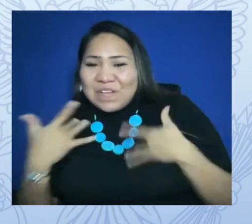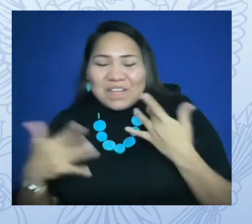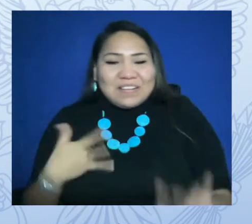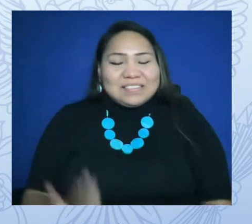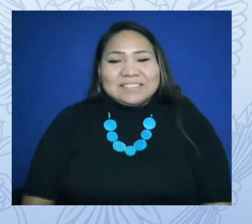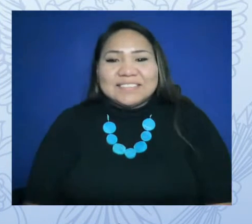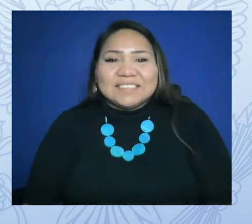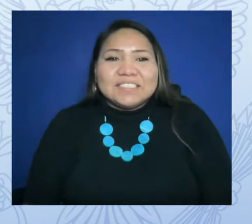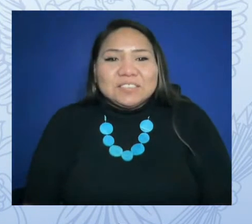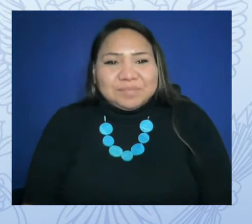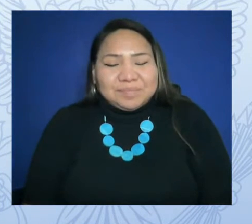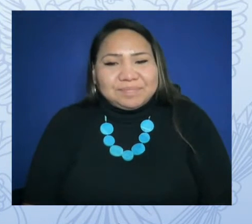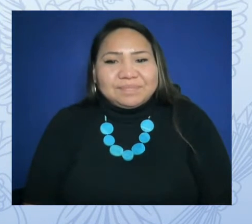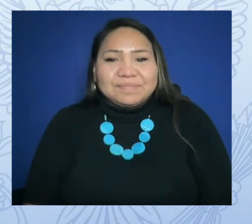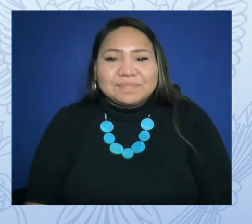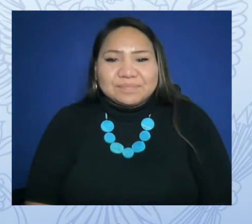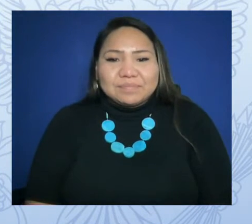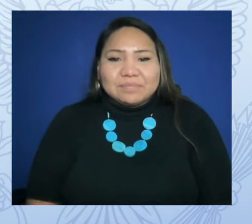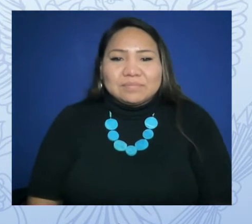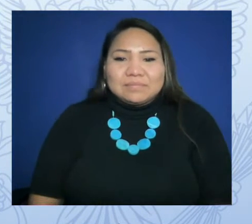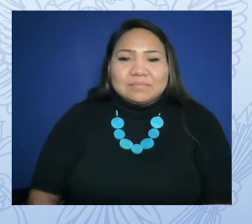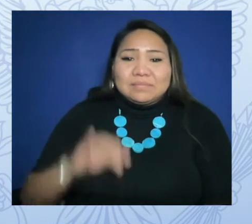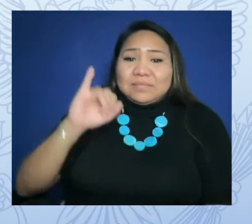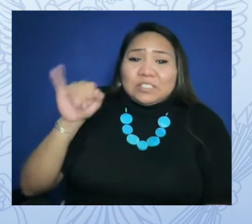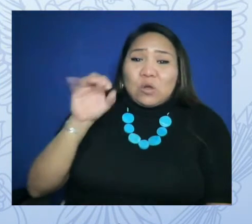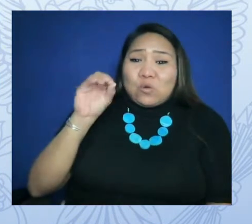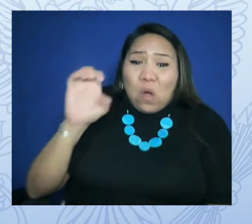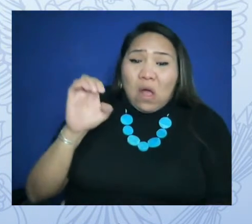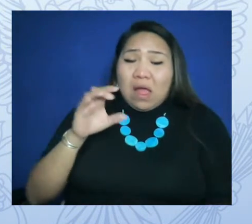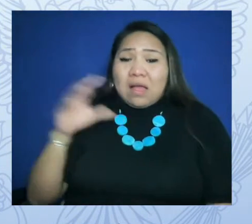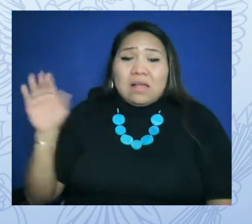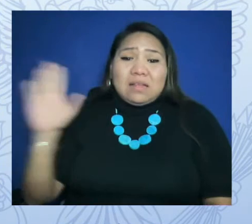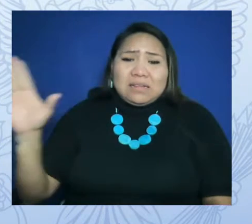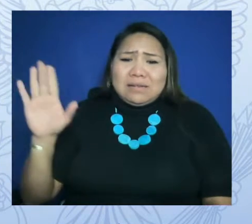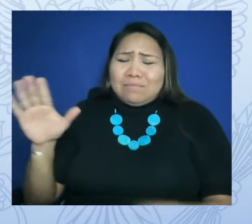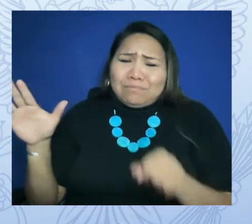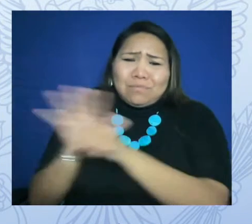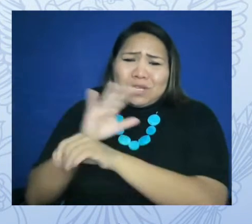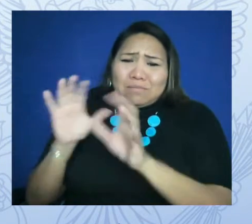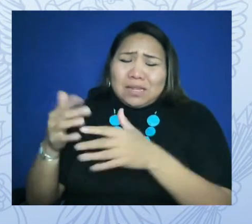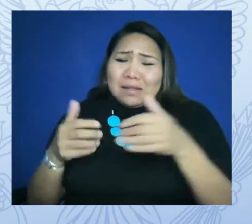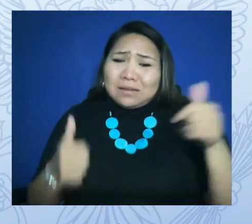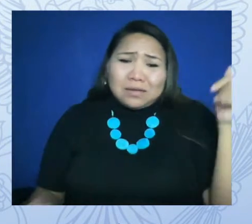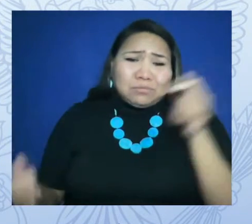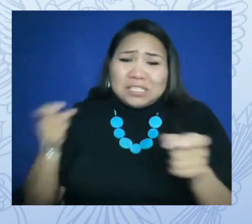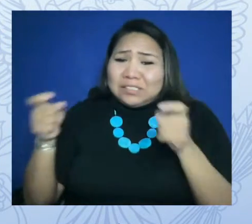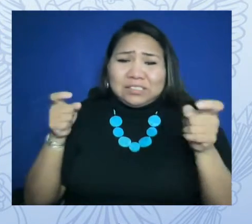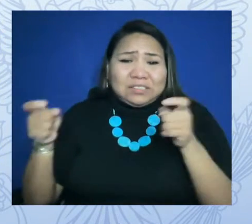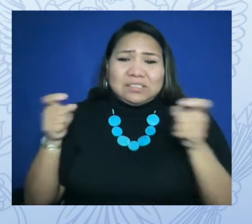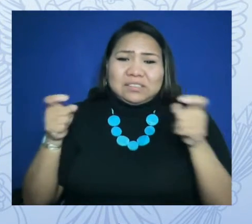Joe and his entire Administration stand with Indian Country today,